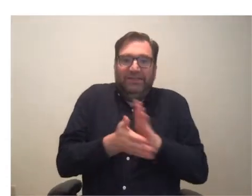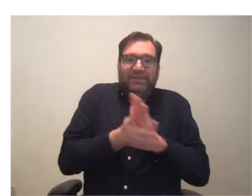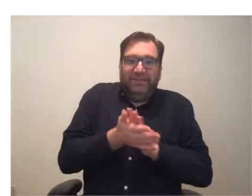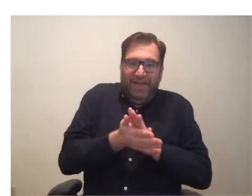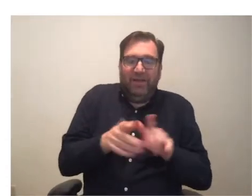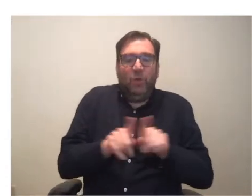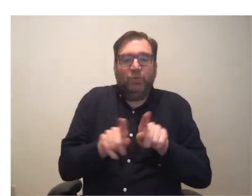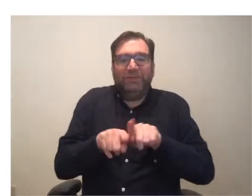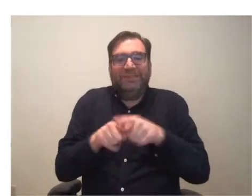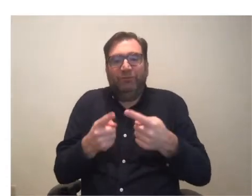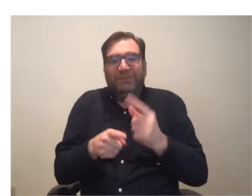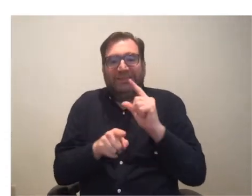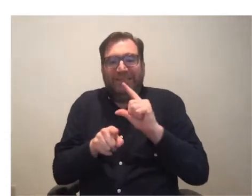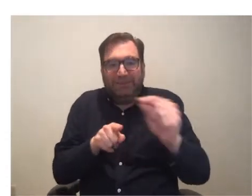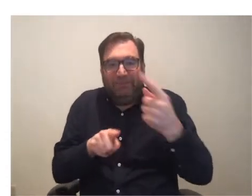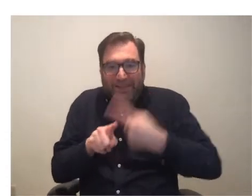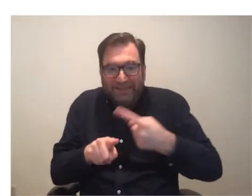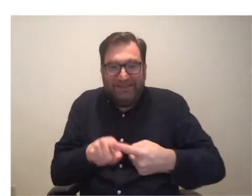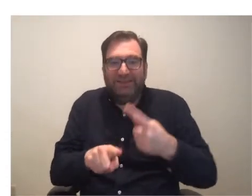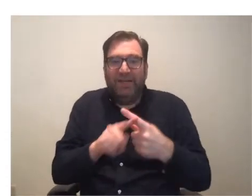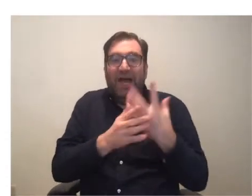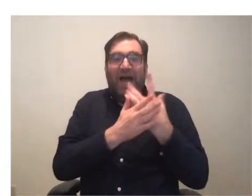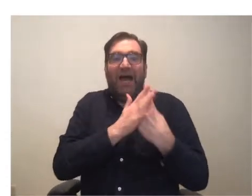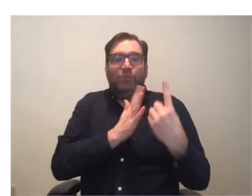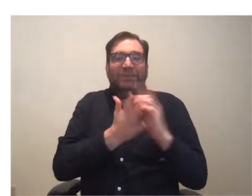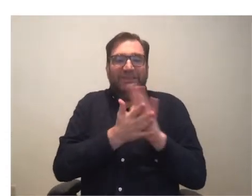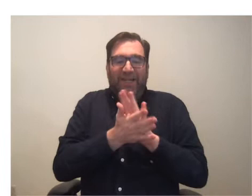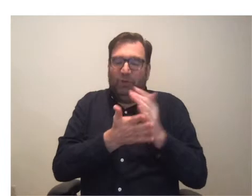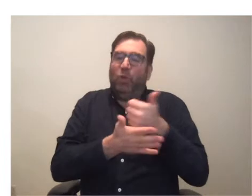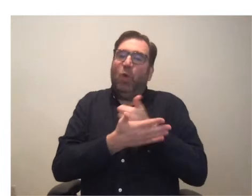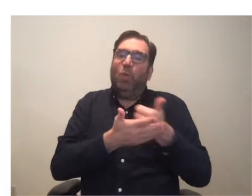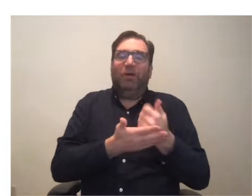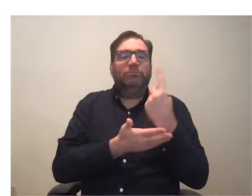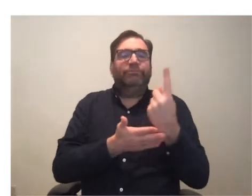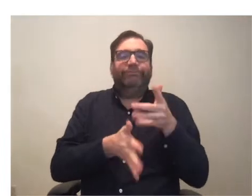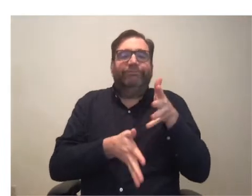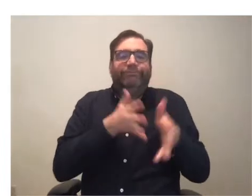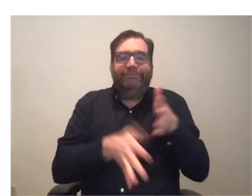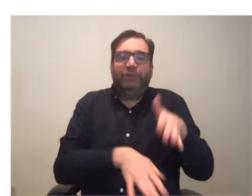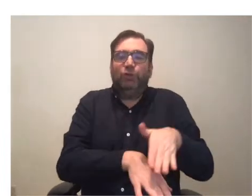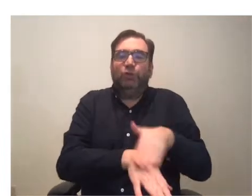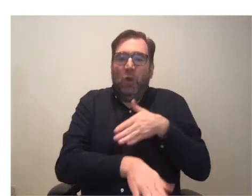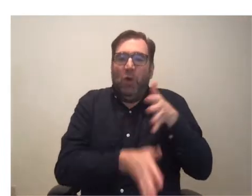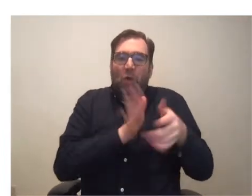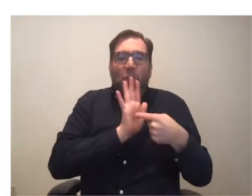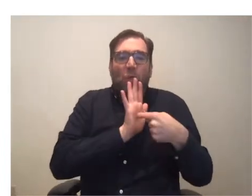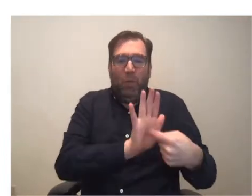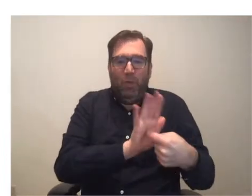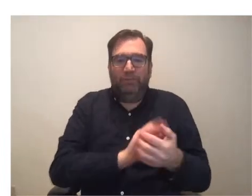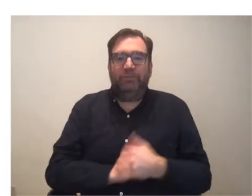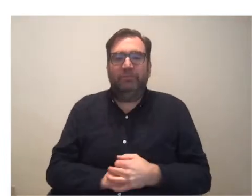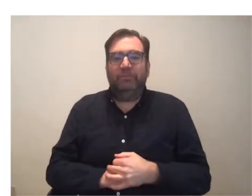and also differ in terms of speed, as isolated signs are usually performed more slowly.